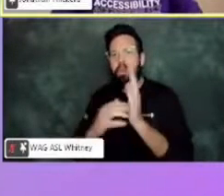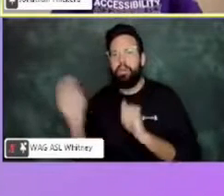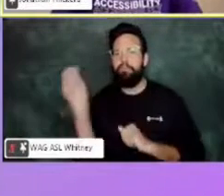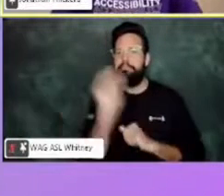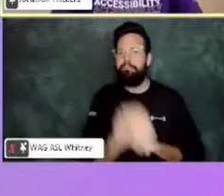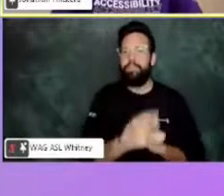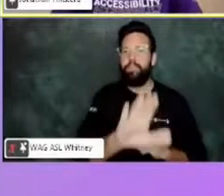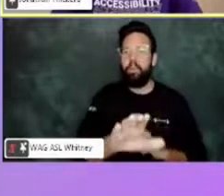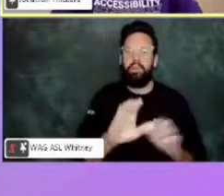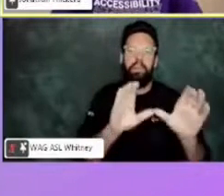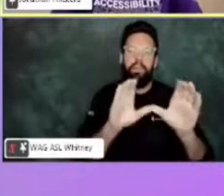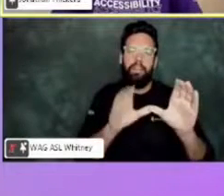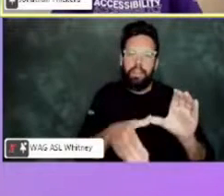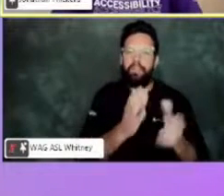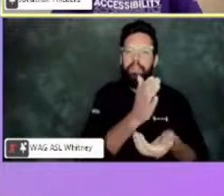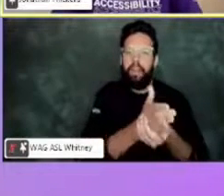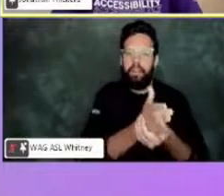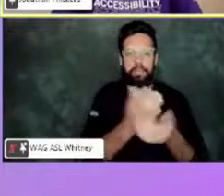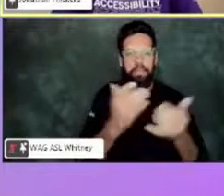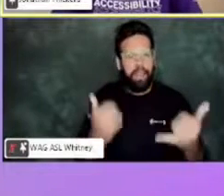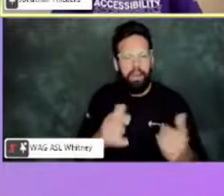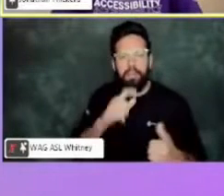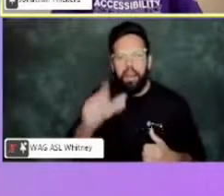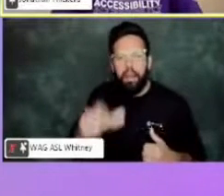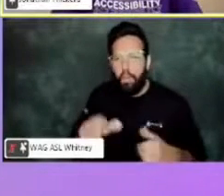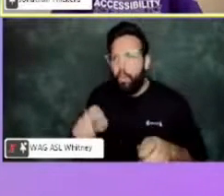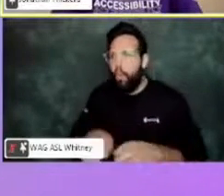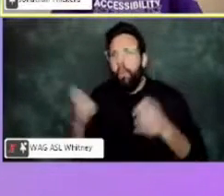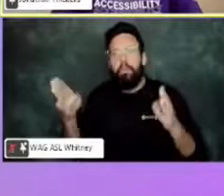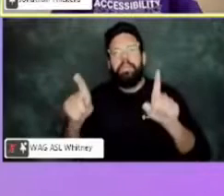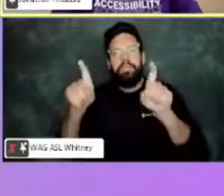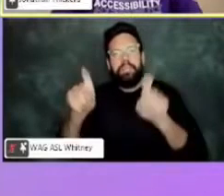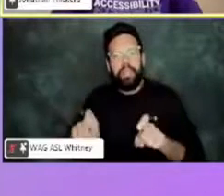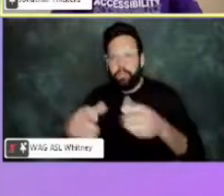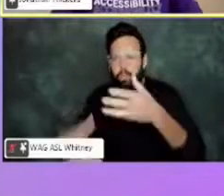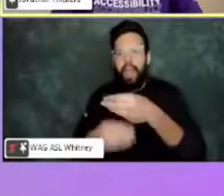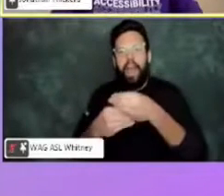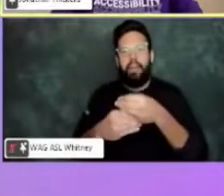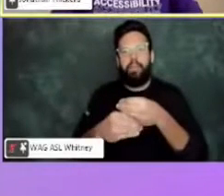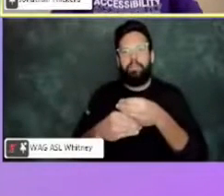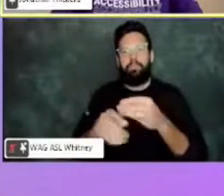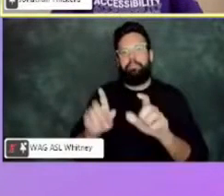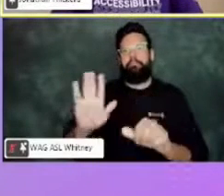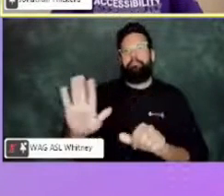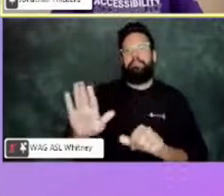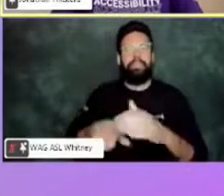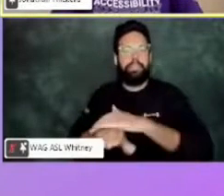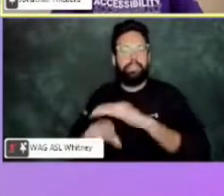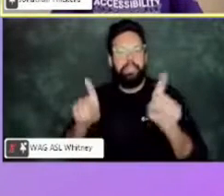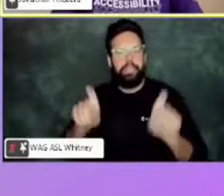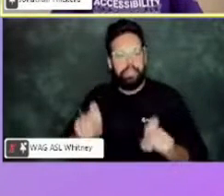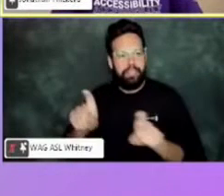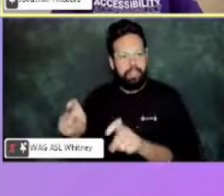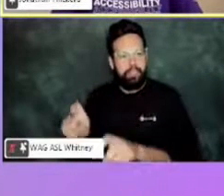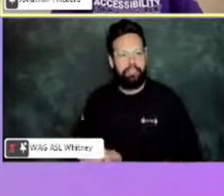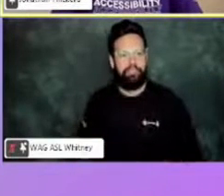Now, you don't even have to open a test file to add accessibility testing to it. All in, the complete implementation process